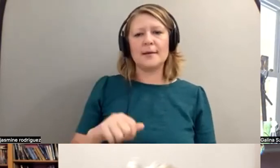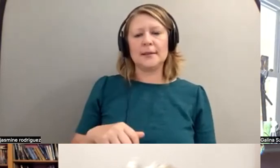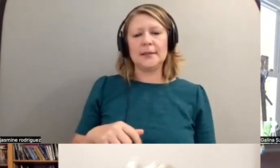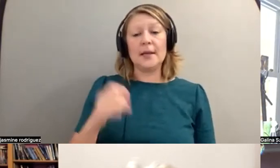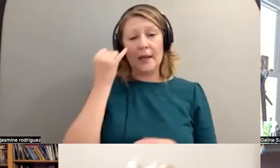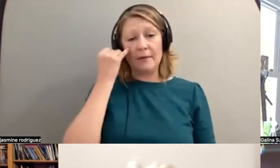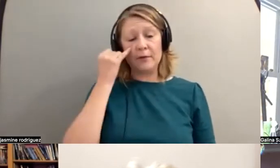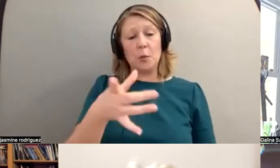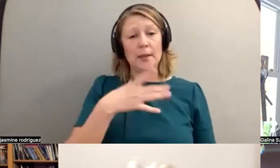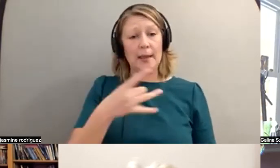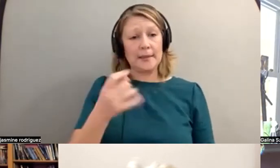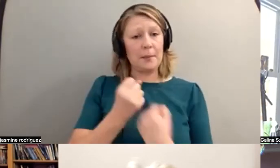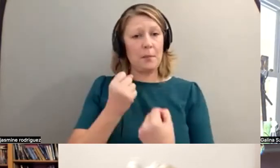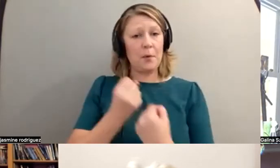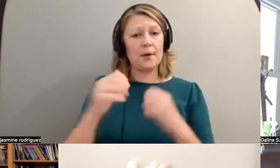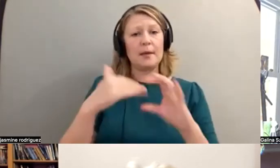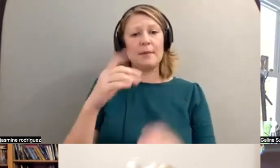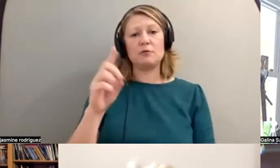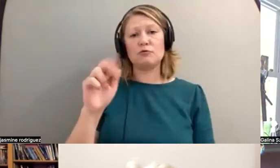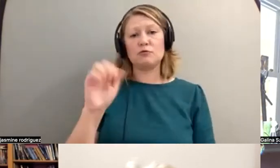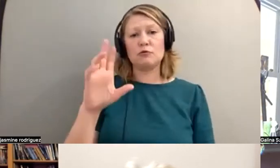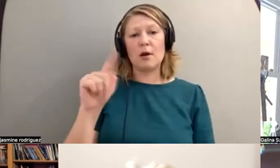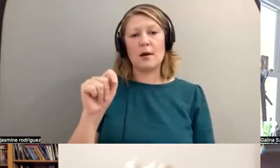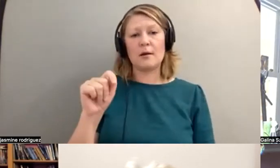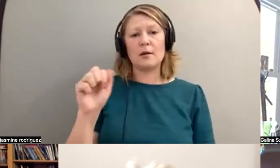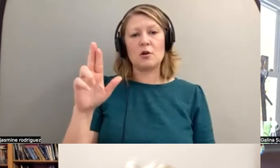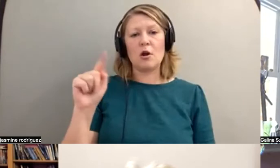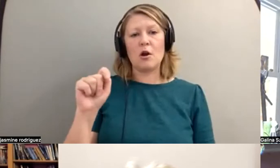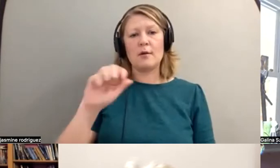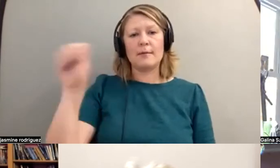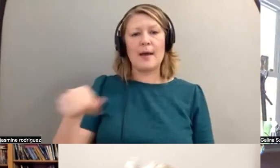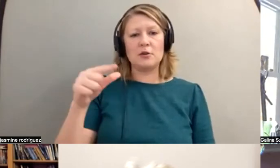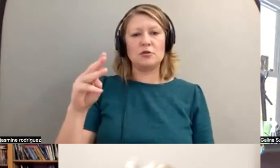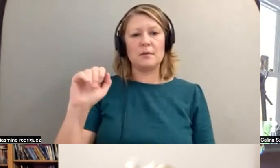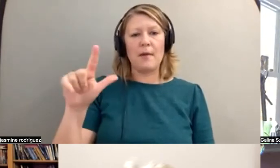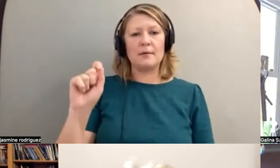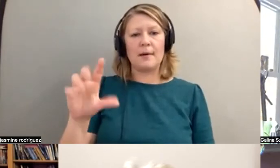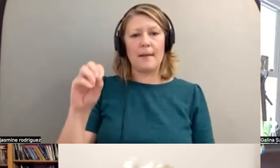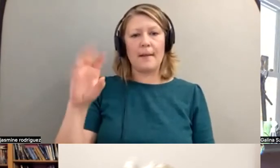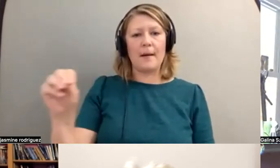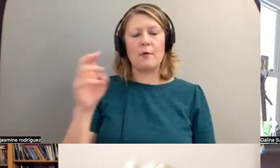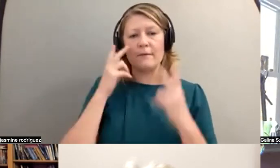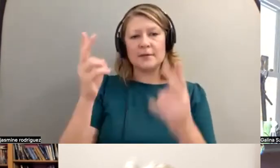please email us at dracutarts@gmail.com, or visit our website dracutarts.com.